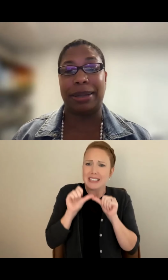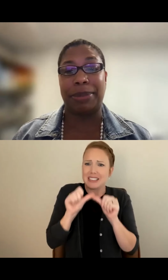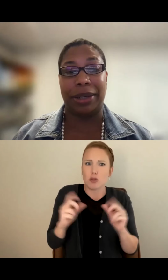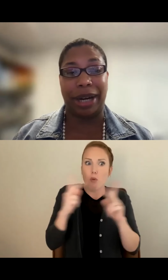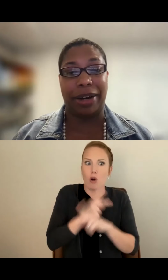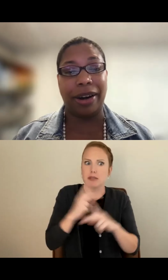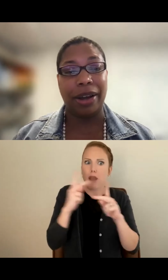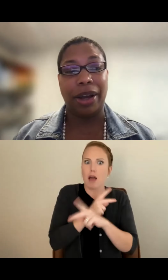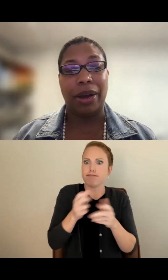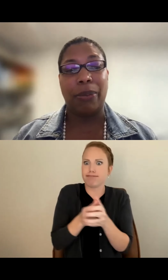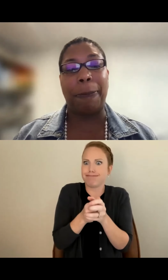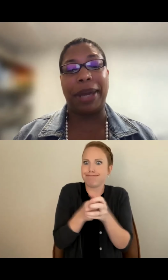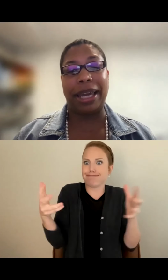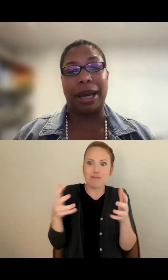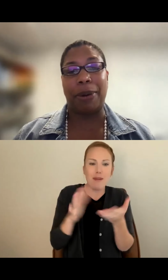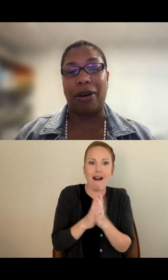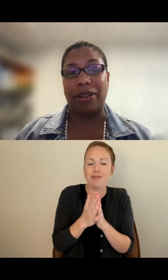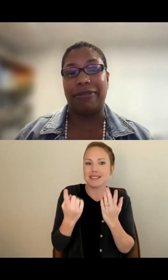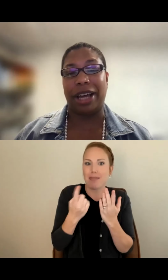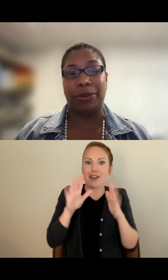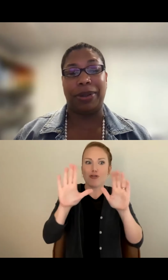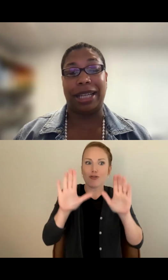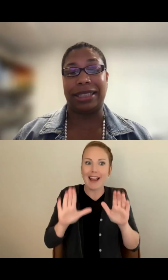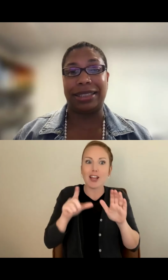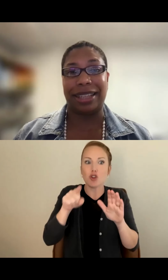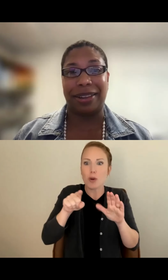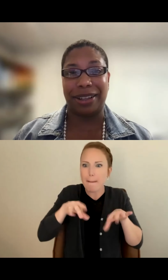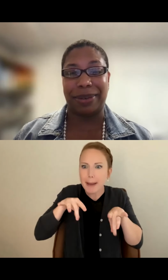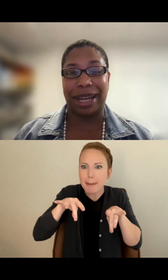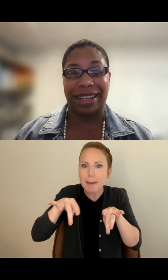something greater, while picking up all of the valuable lessons along the way."